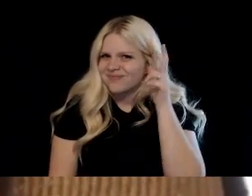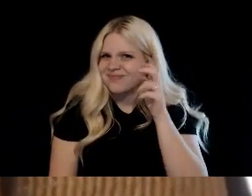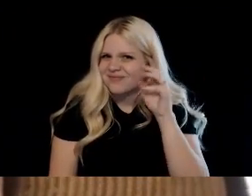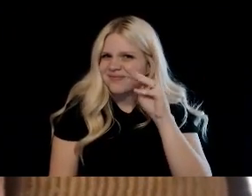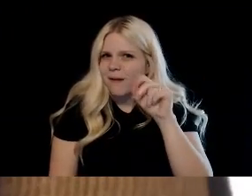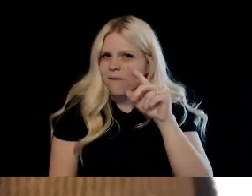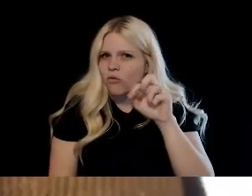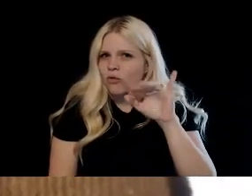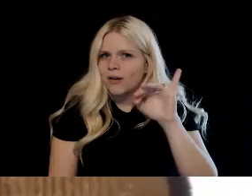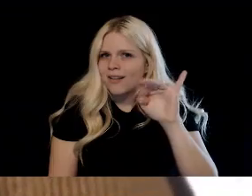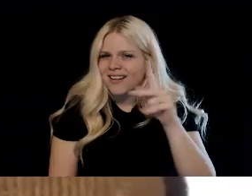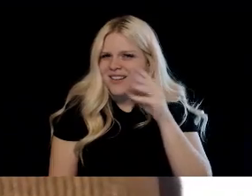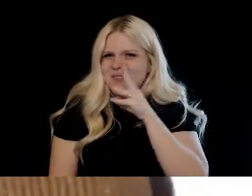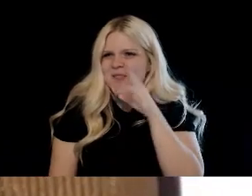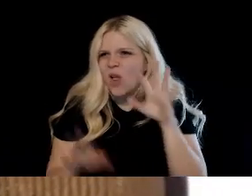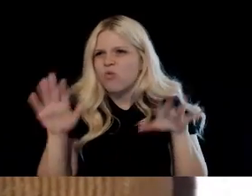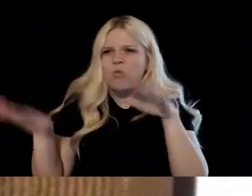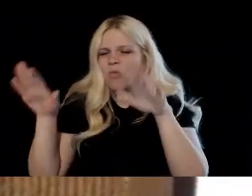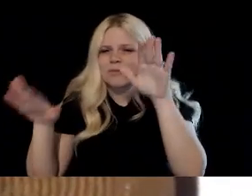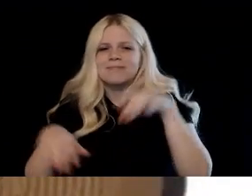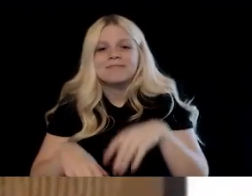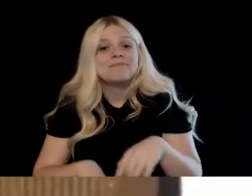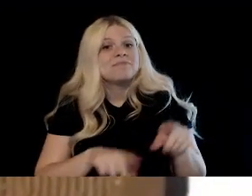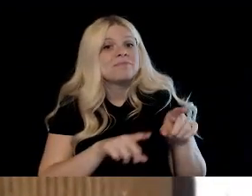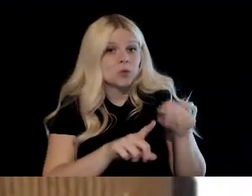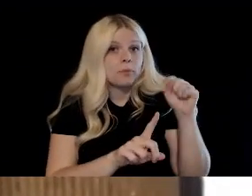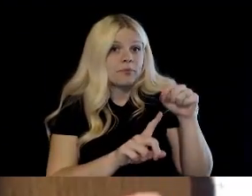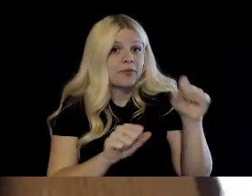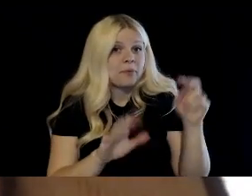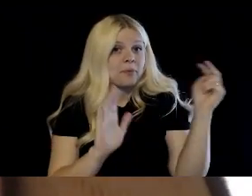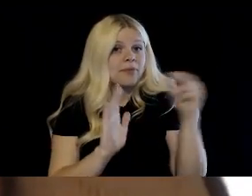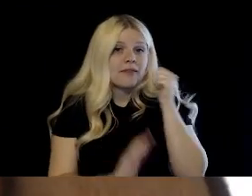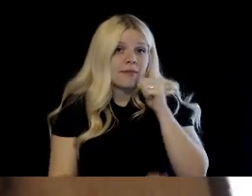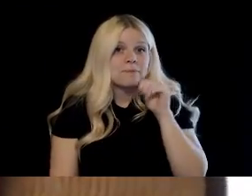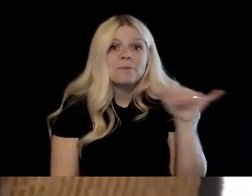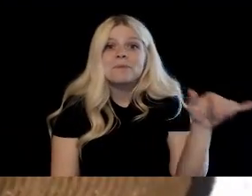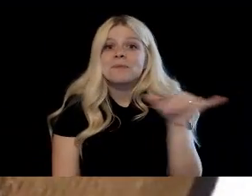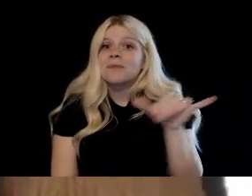And then, they're also on YouTube. So if you know someone who's loved the videos- can